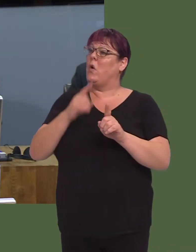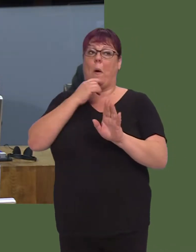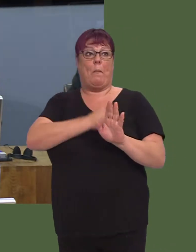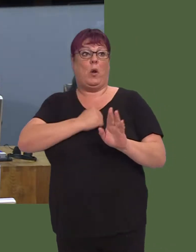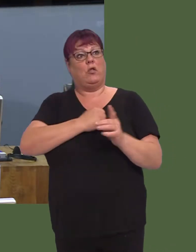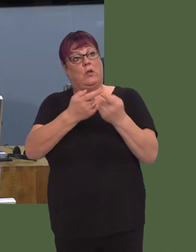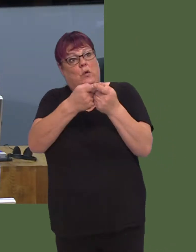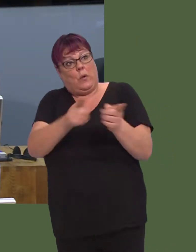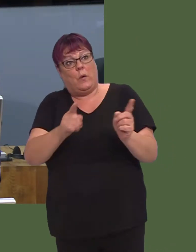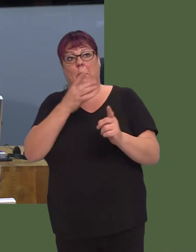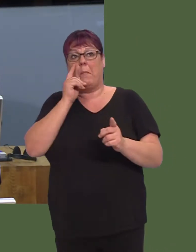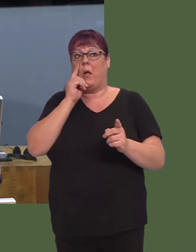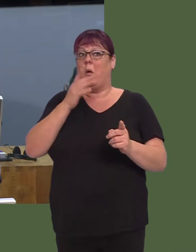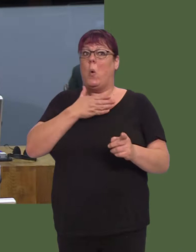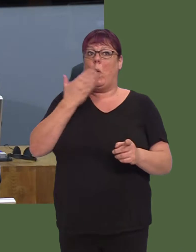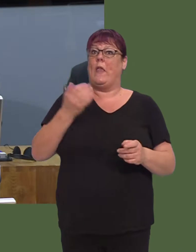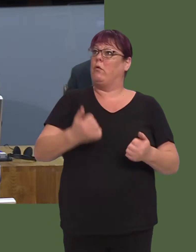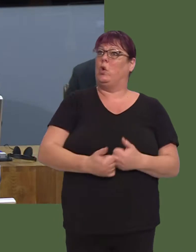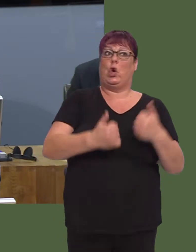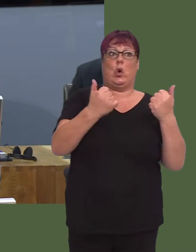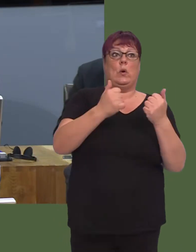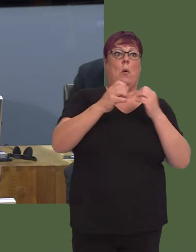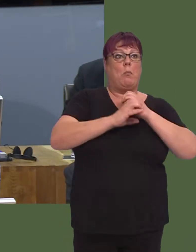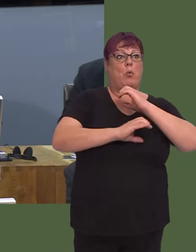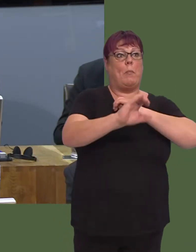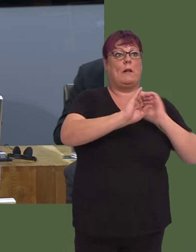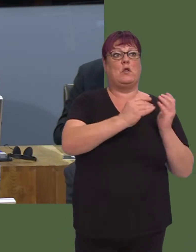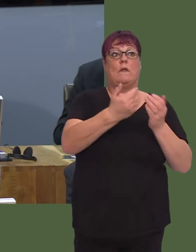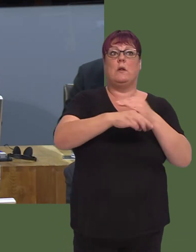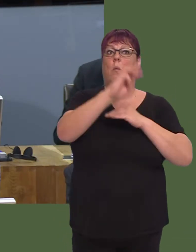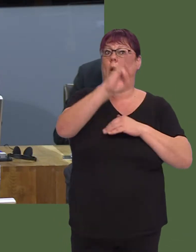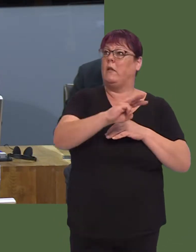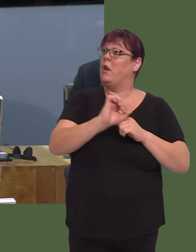Will you also apologise to those people living without a decent broadband service in Wales